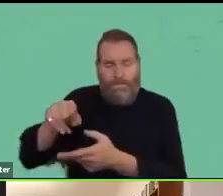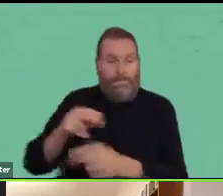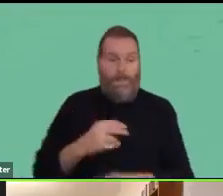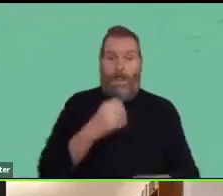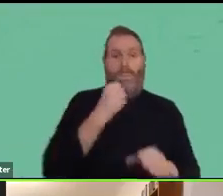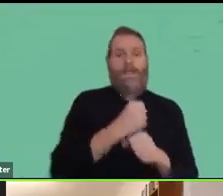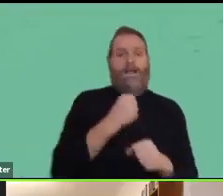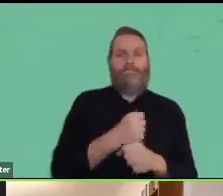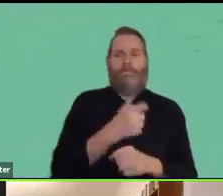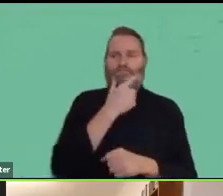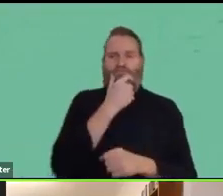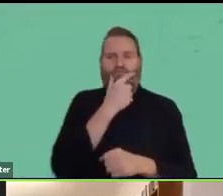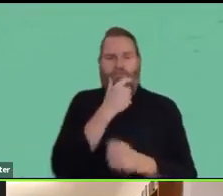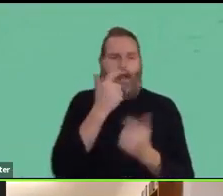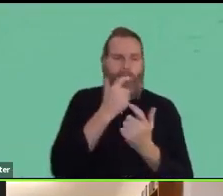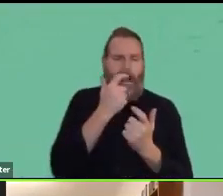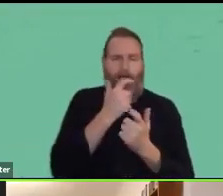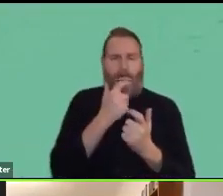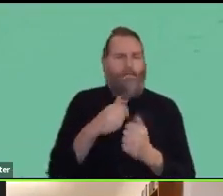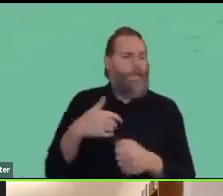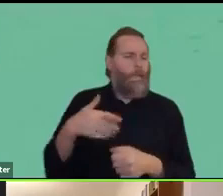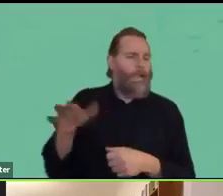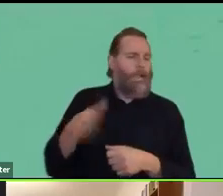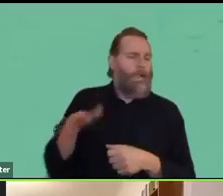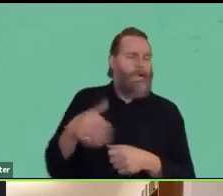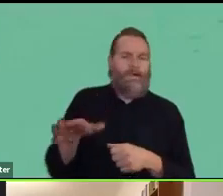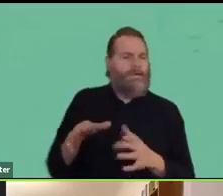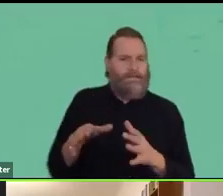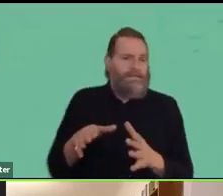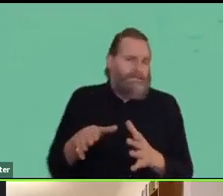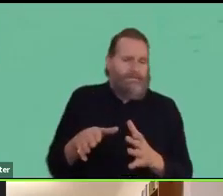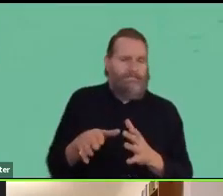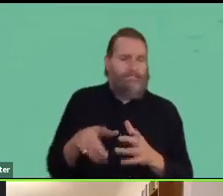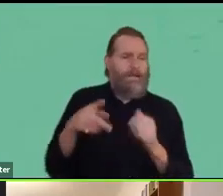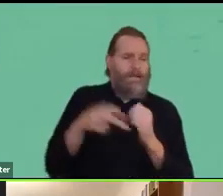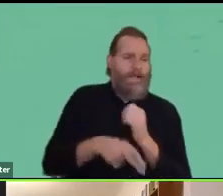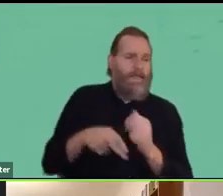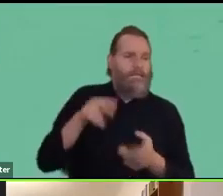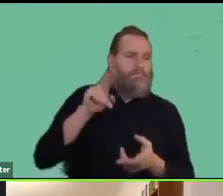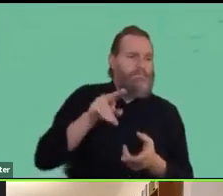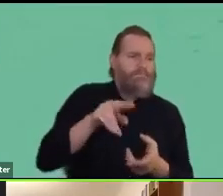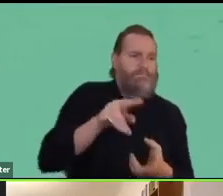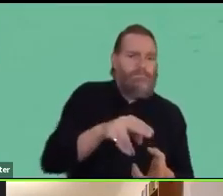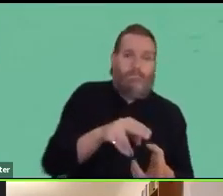majority of trade union members in Britain work in the public sector then far from being if you like